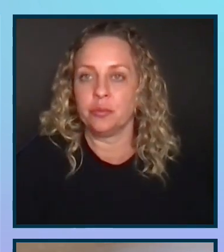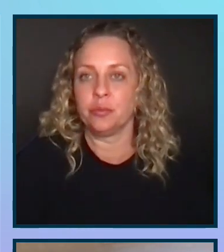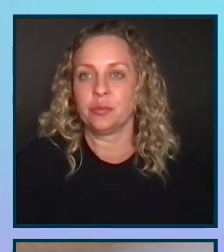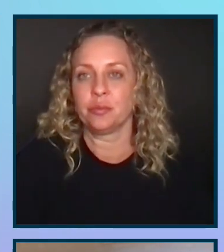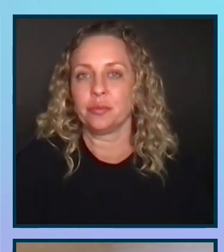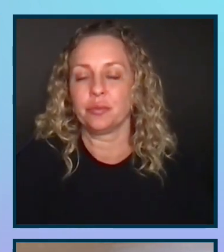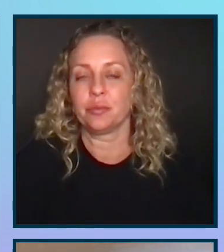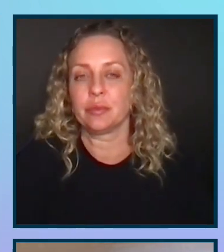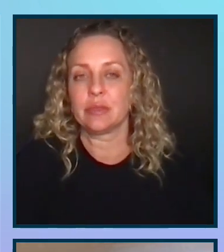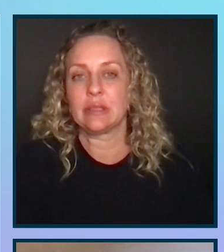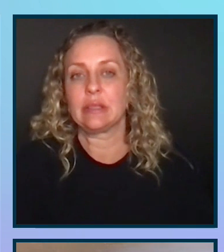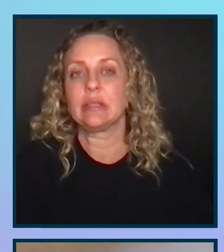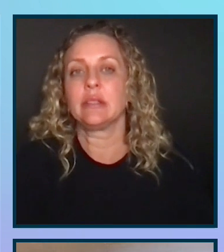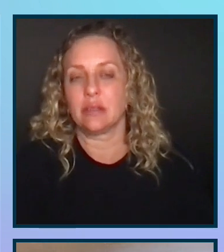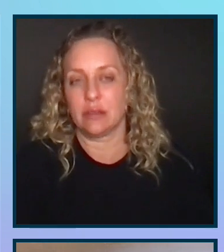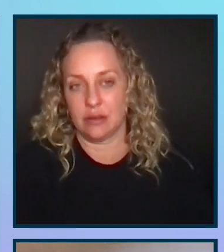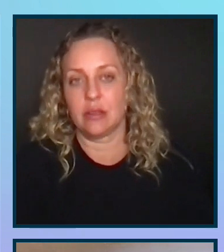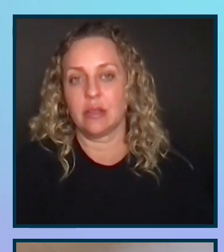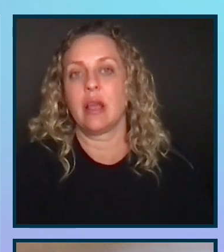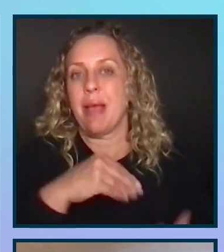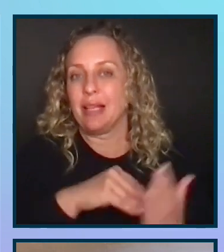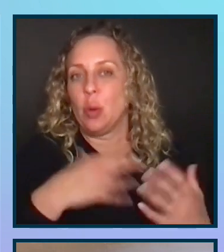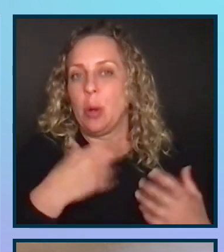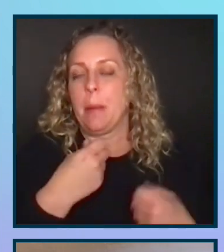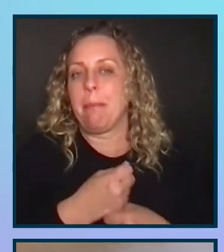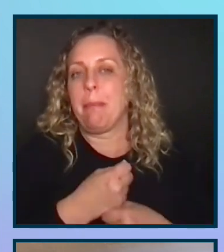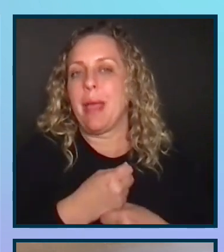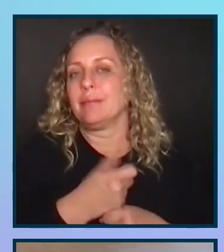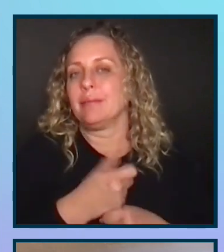My student made a walker for casual hiking.